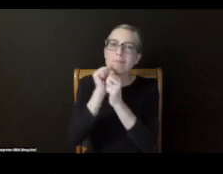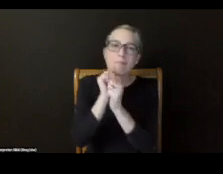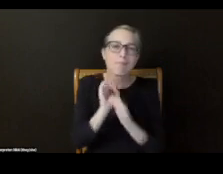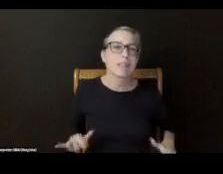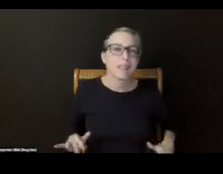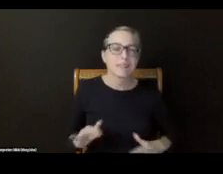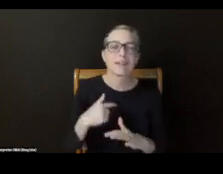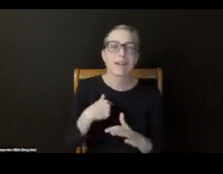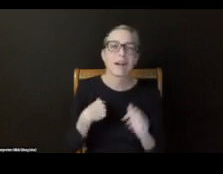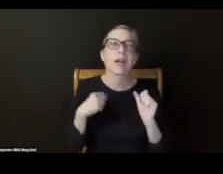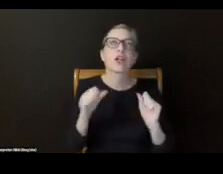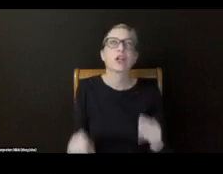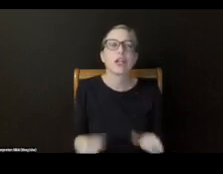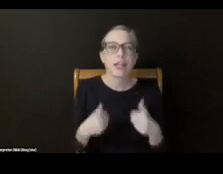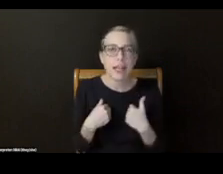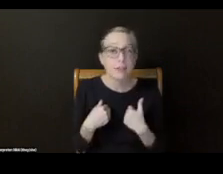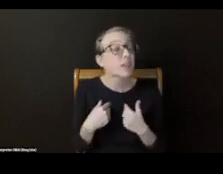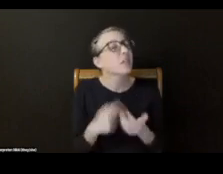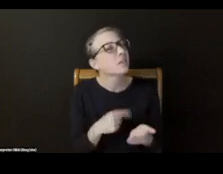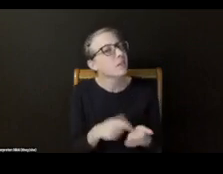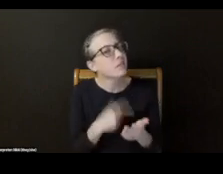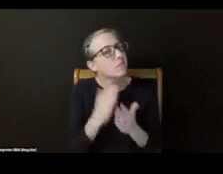Sometimes the biggest headache.